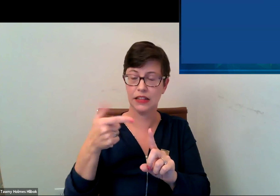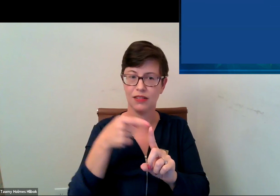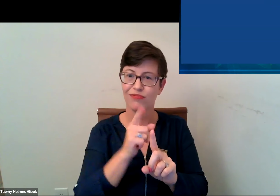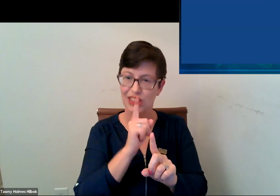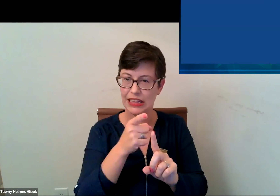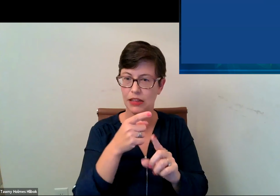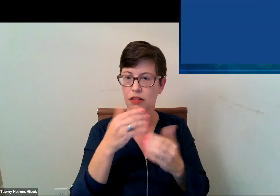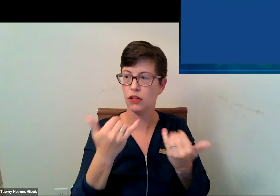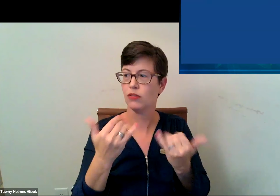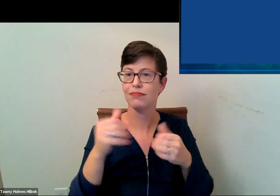It talks about gene editing.